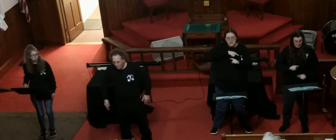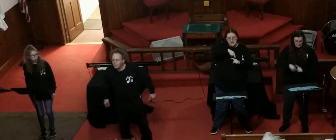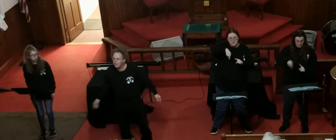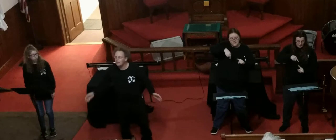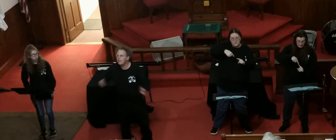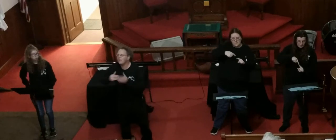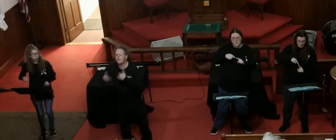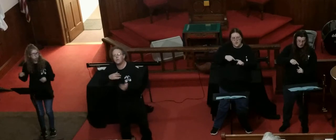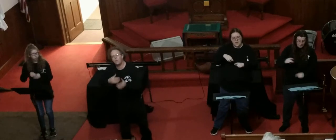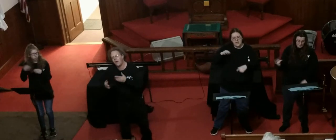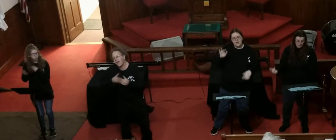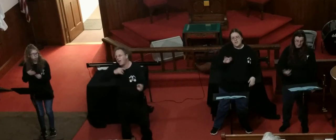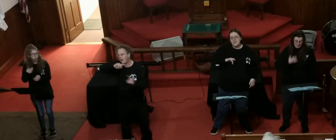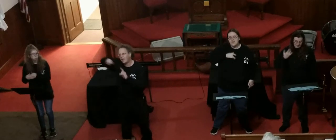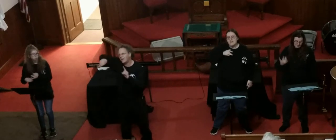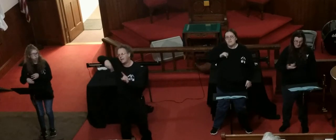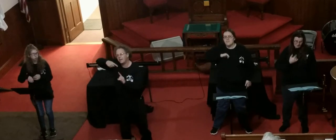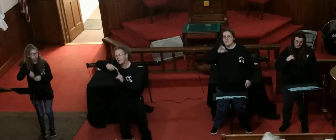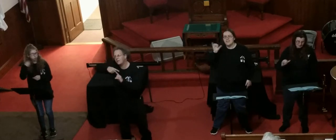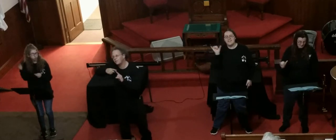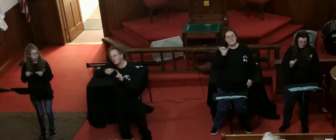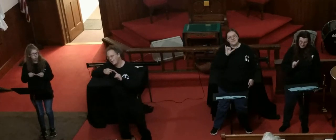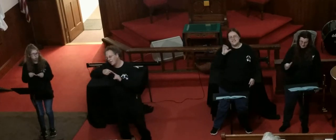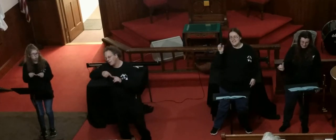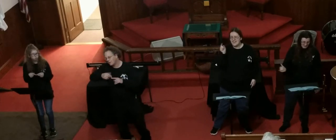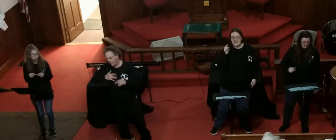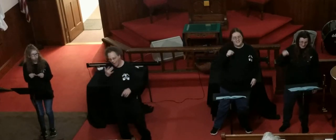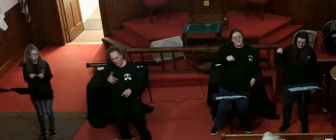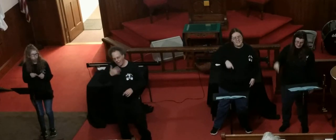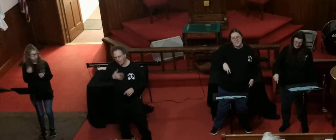Even when it feels like